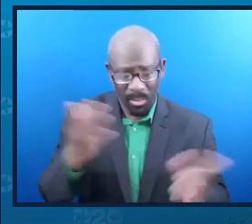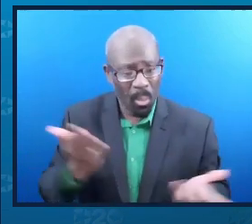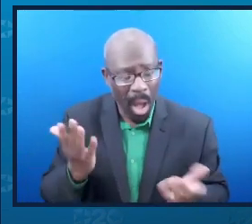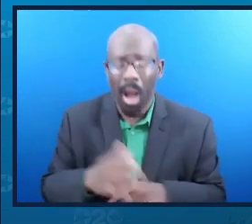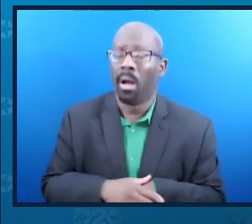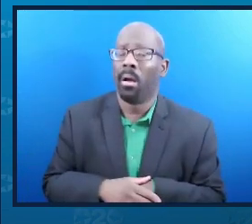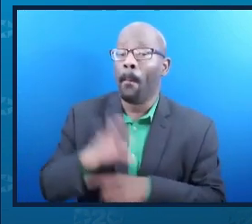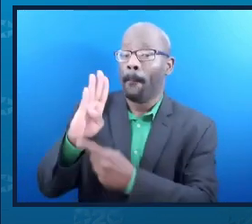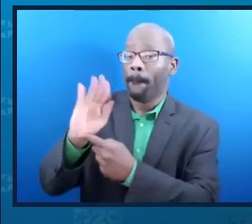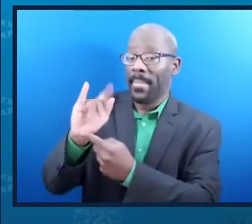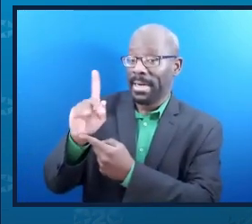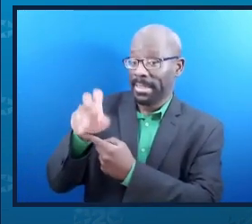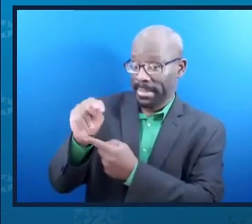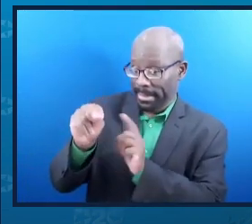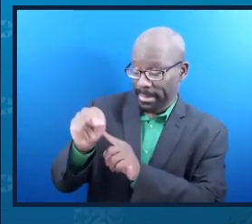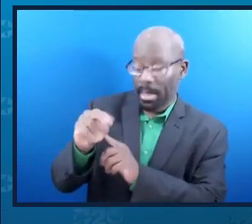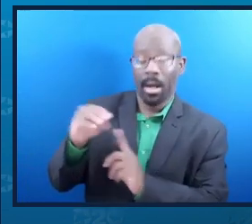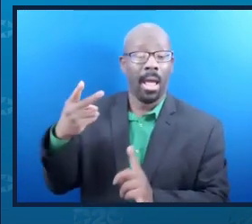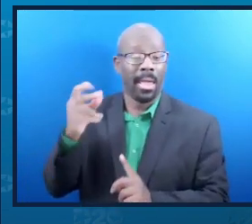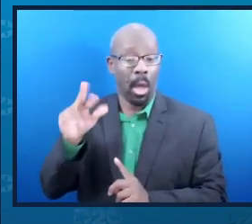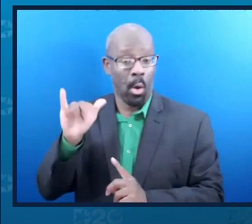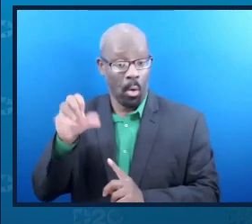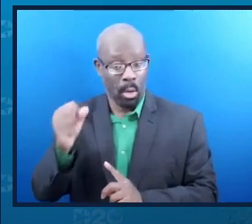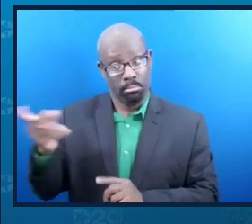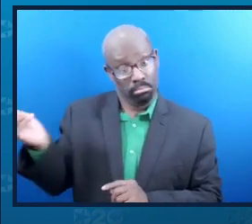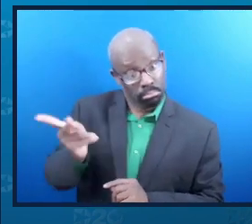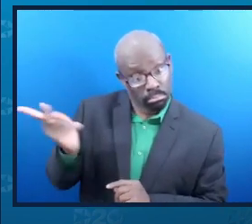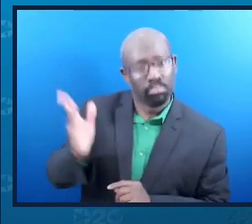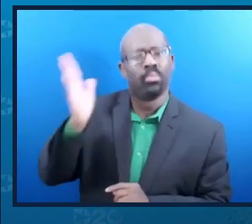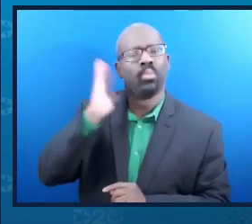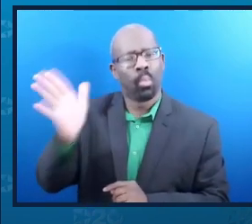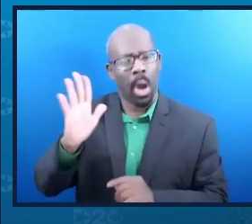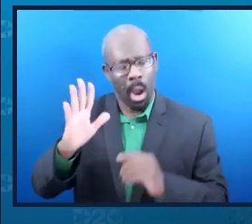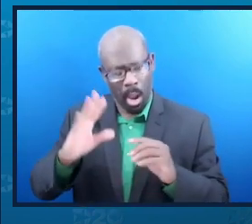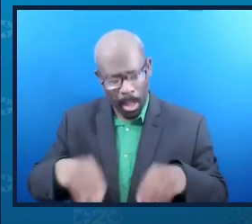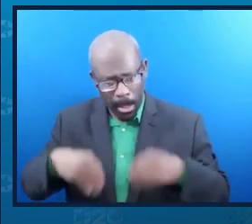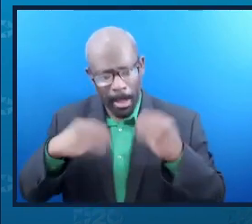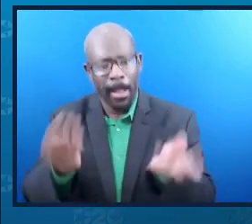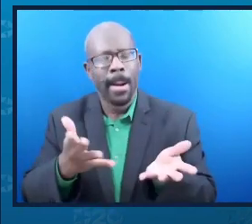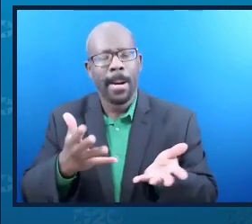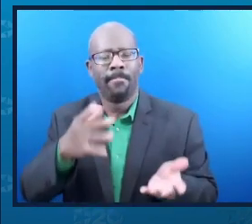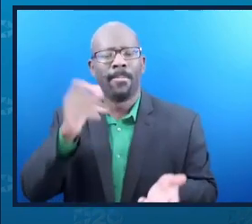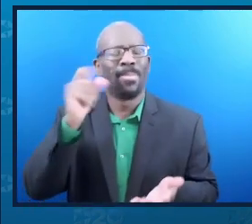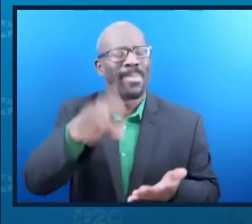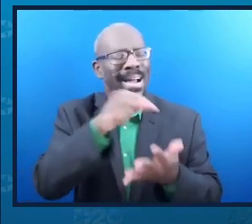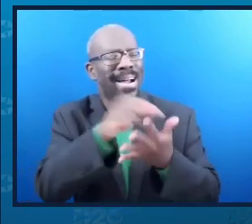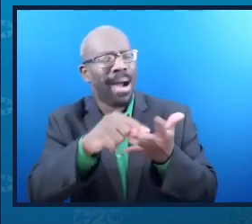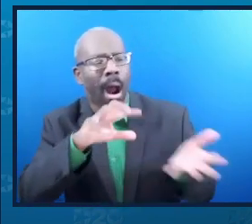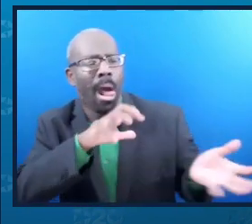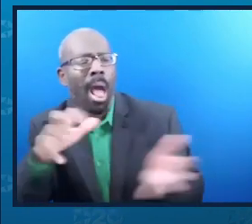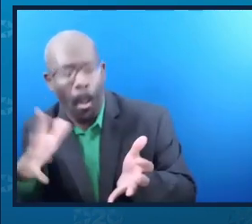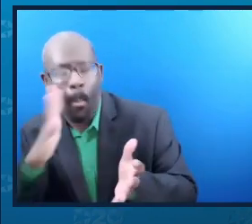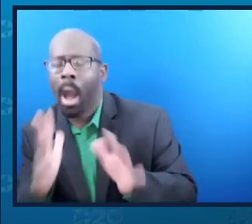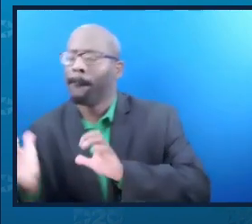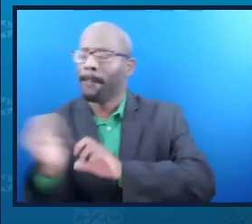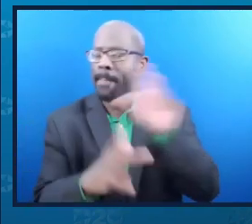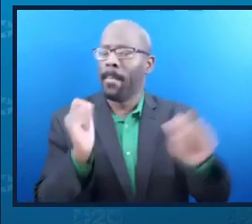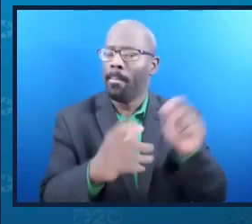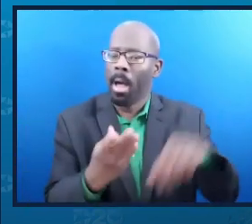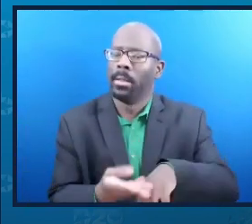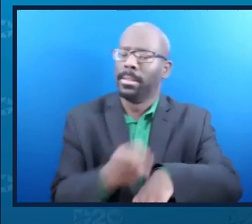BALANCE THEIR CHILD'S EDUCATION